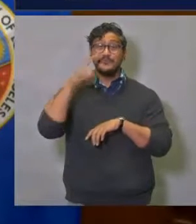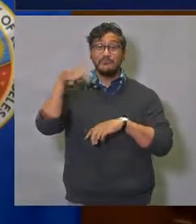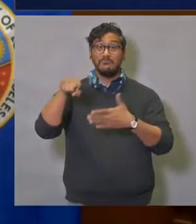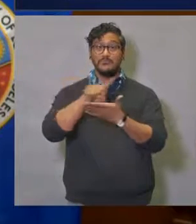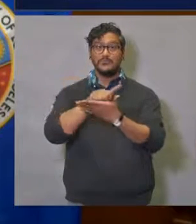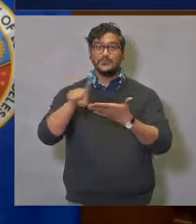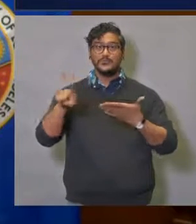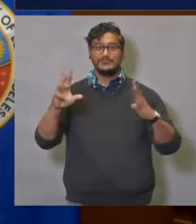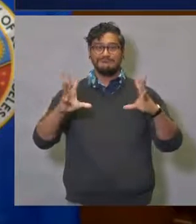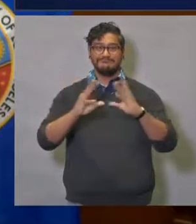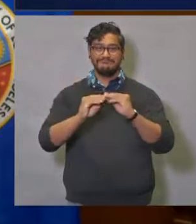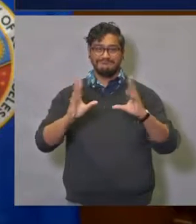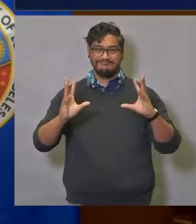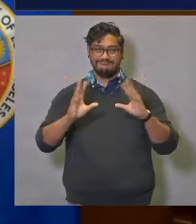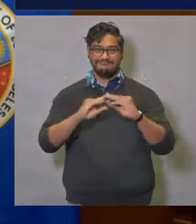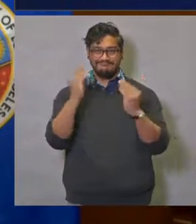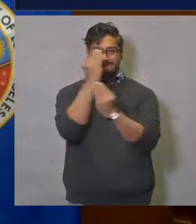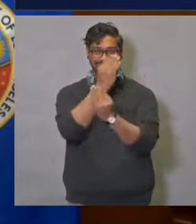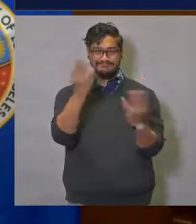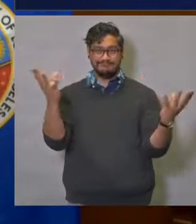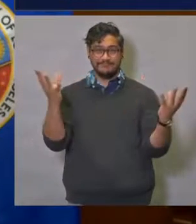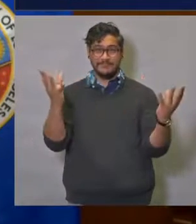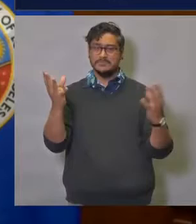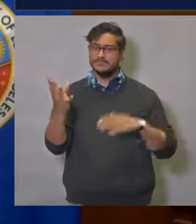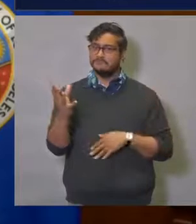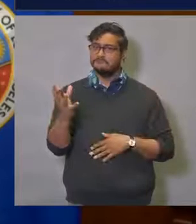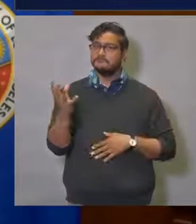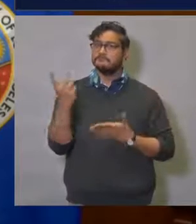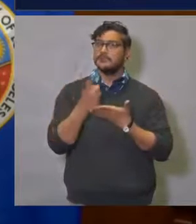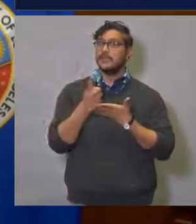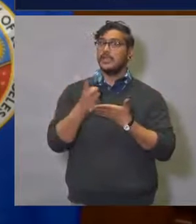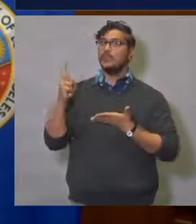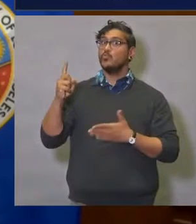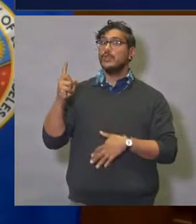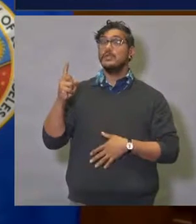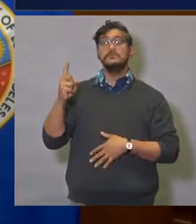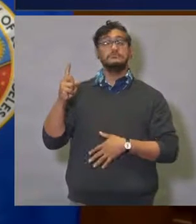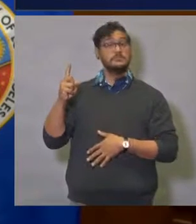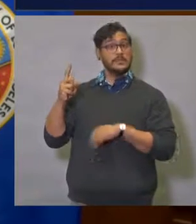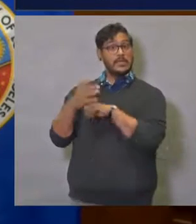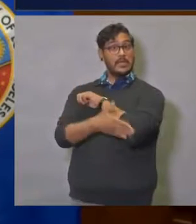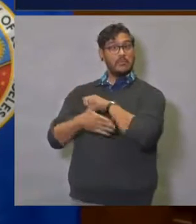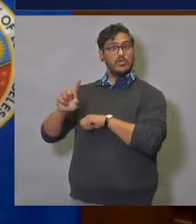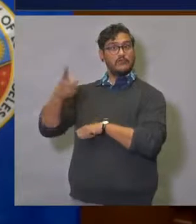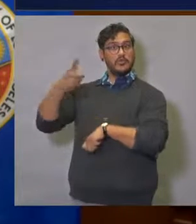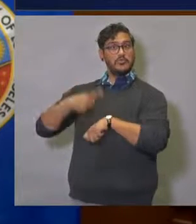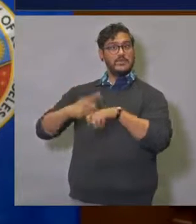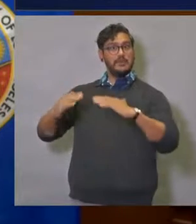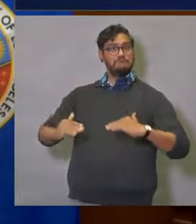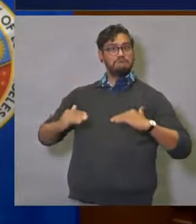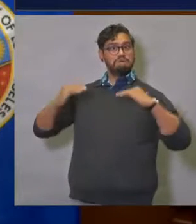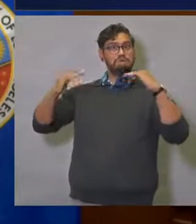I WANT TO THANK YOU AGAIN FOR JOINING US FOR THIS WEEK'S PRESS BRIEFING.